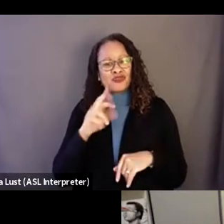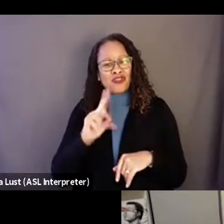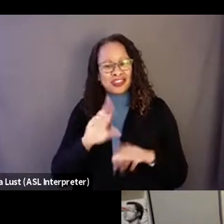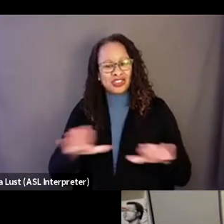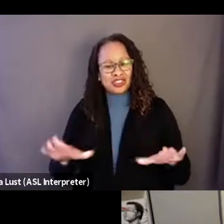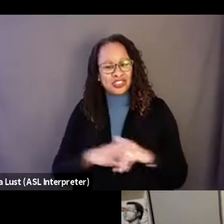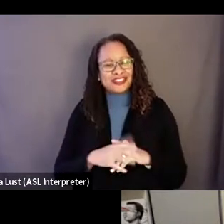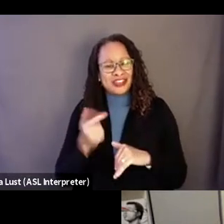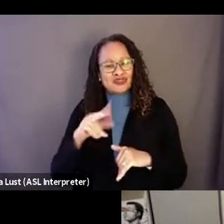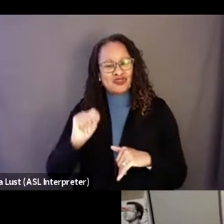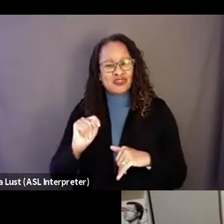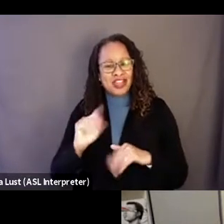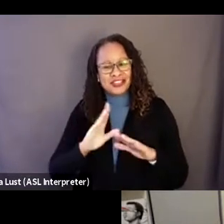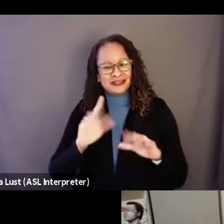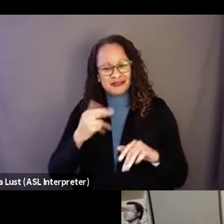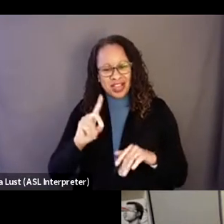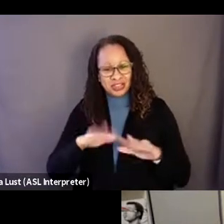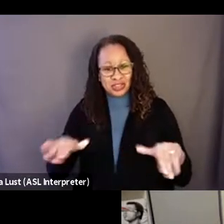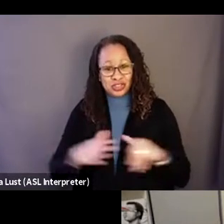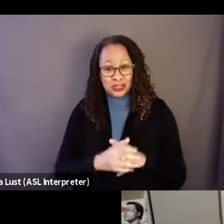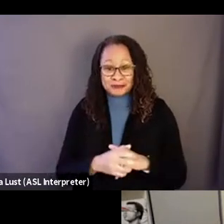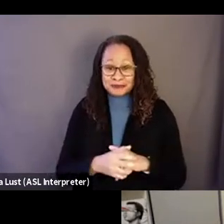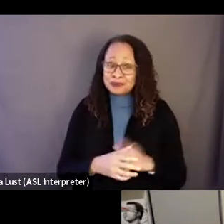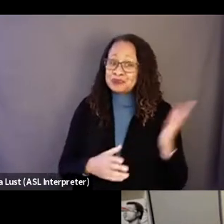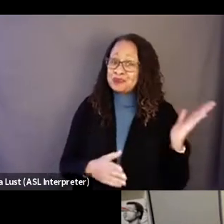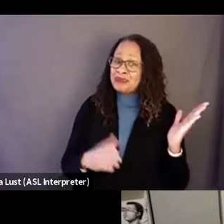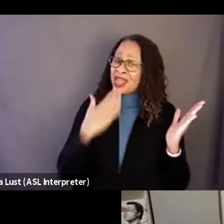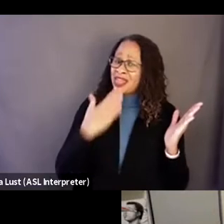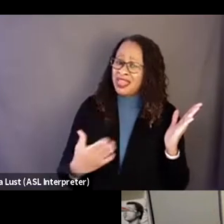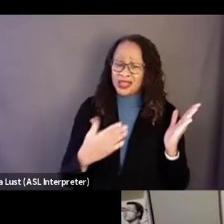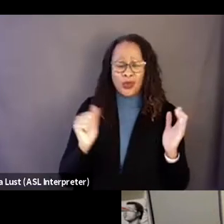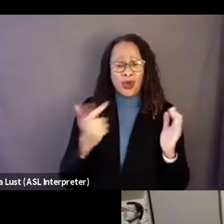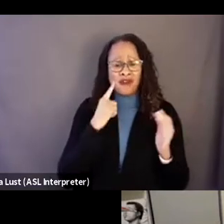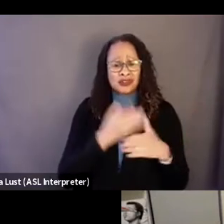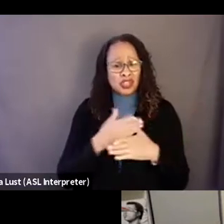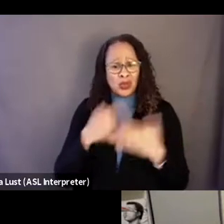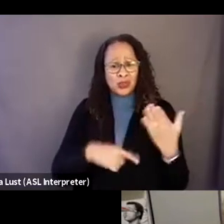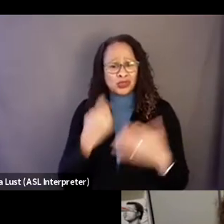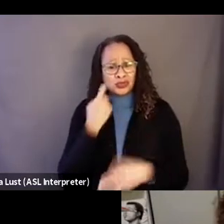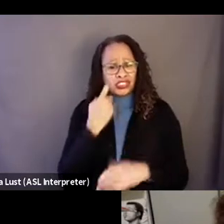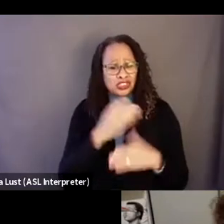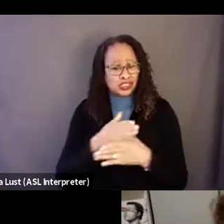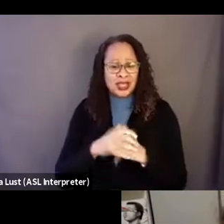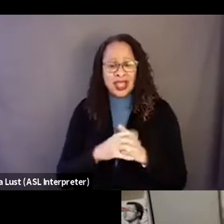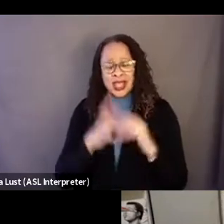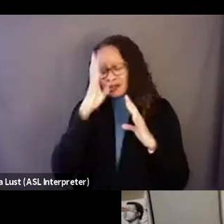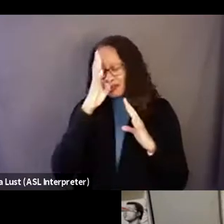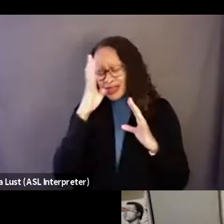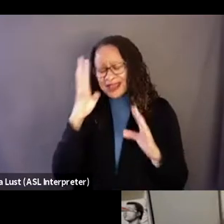Well, thank you all for sharing what you just shared. And again, creating such a beautiful film.